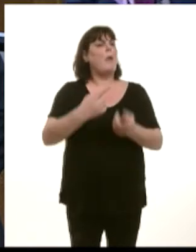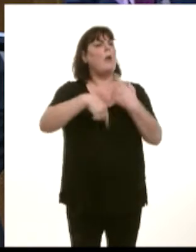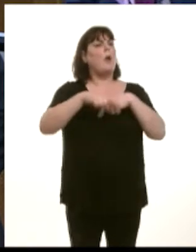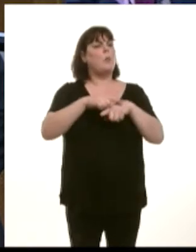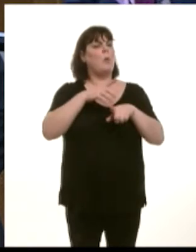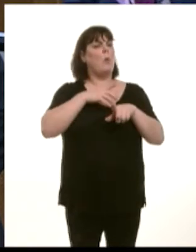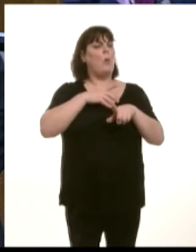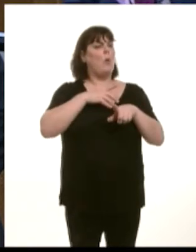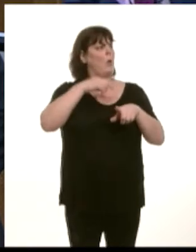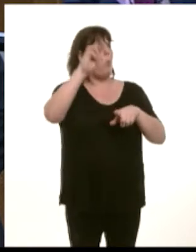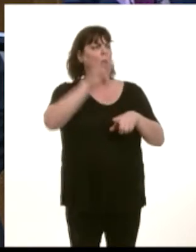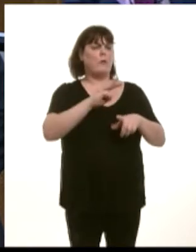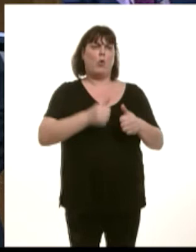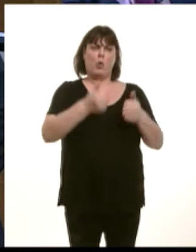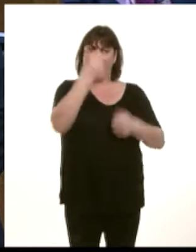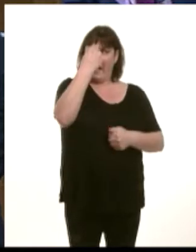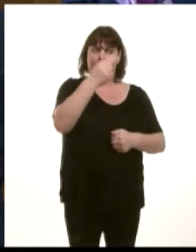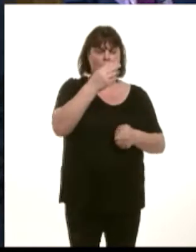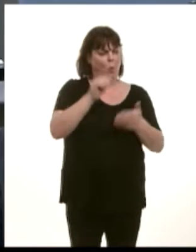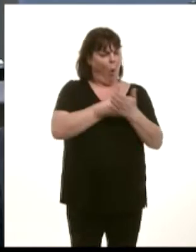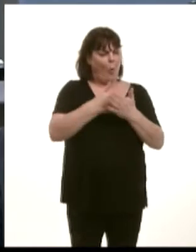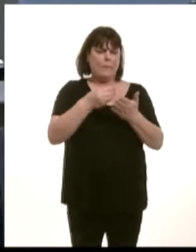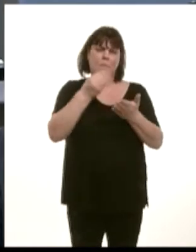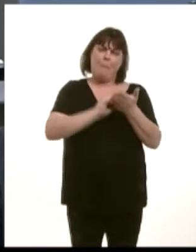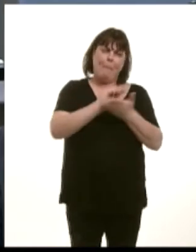record that Wales has had over the years in paying on time.